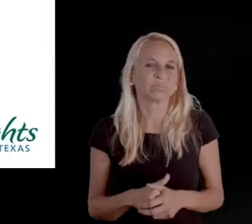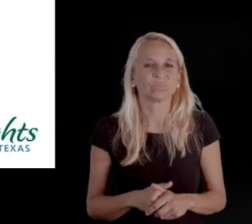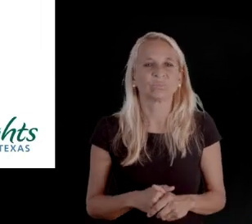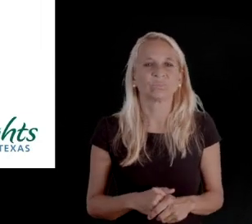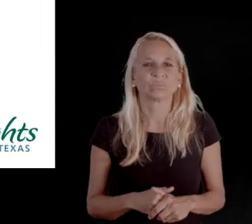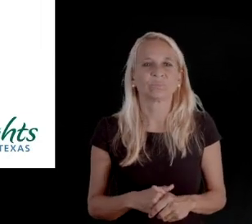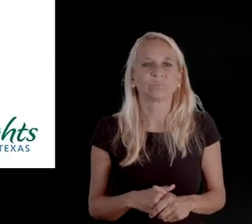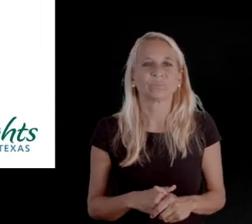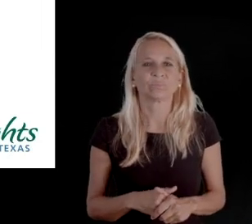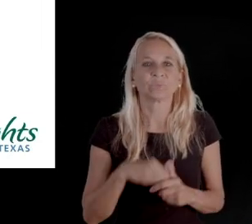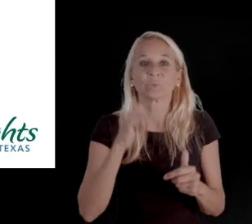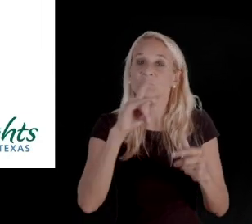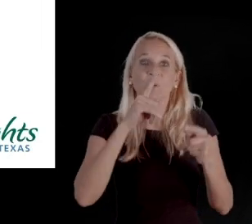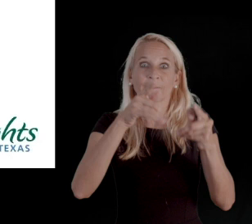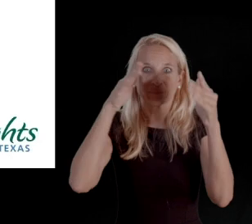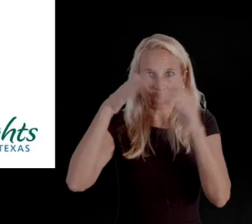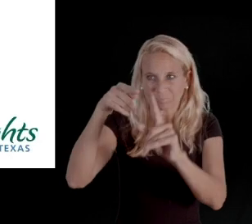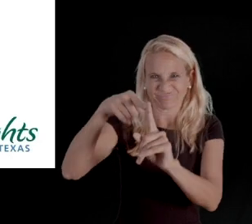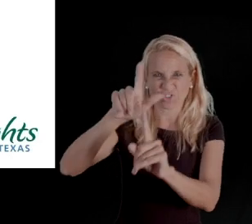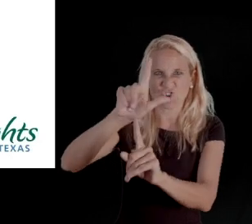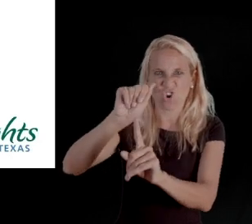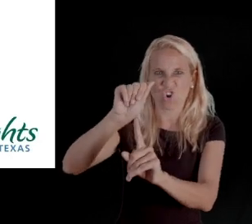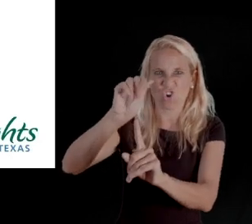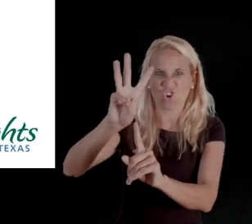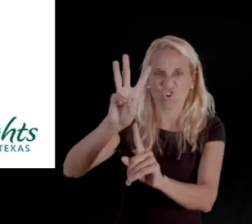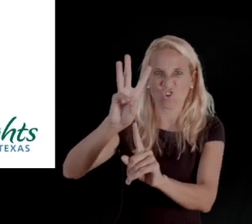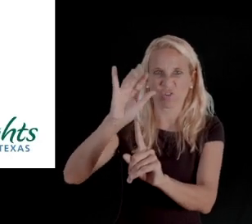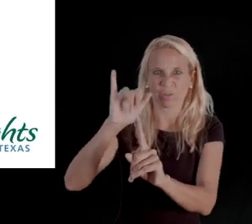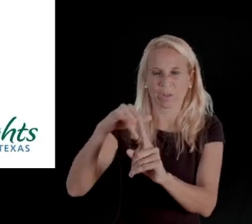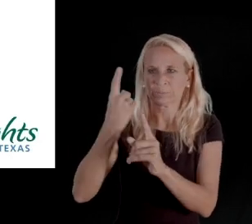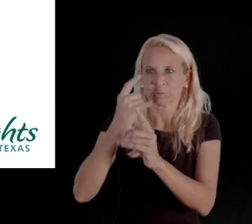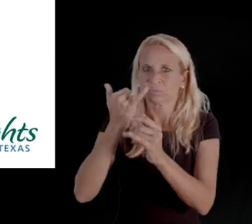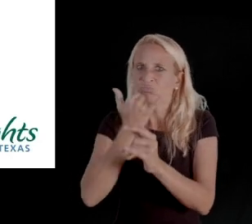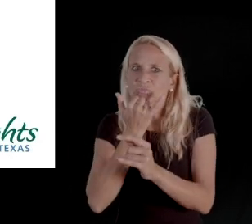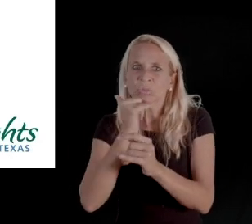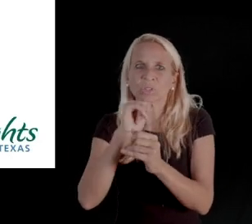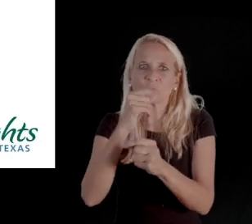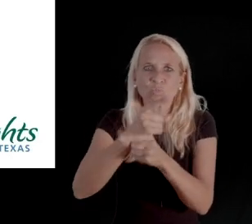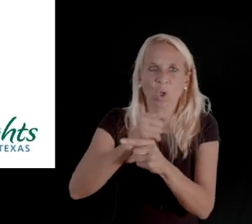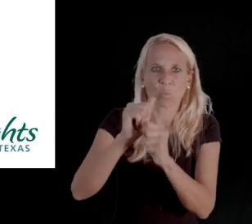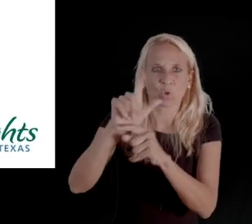So you really focus on the conclusions of law. If there's something that's incorrect within the findings of facts or conclusion of law,